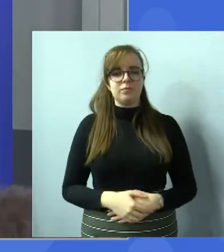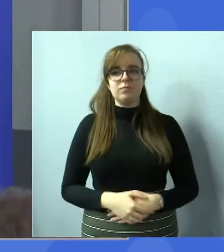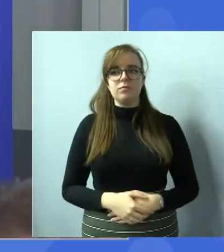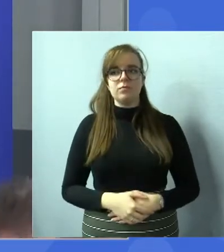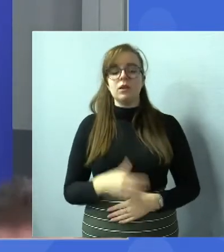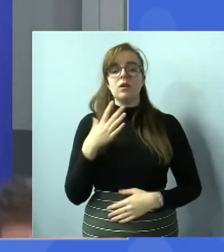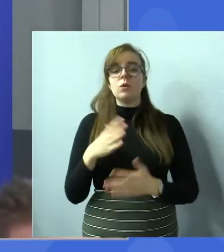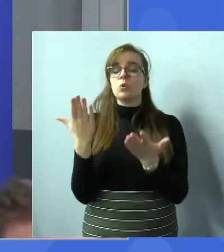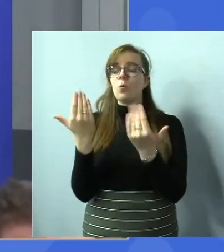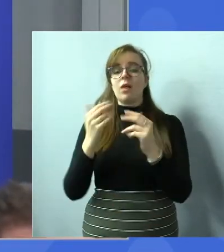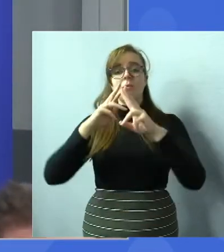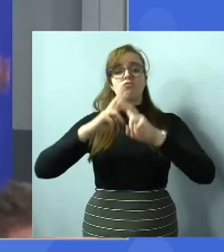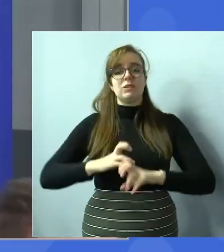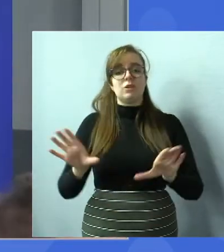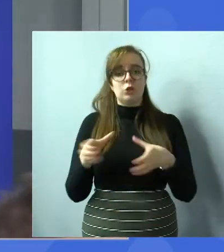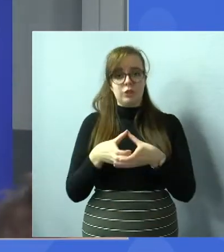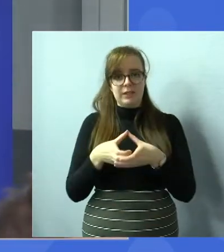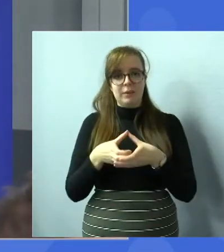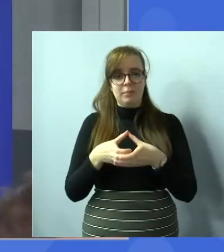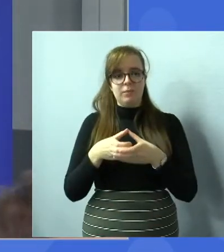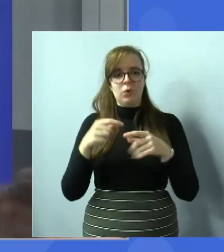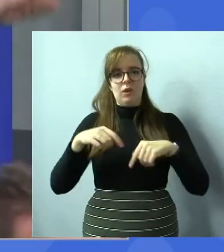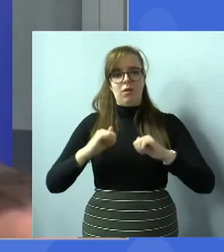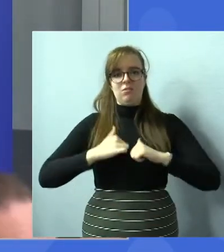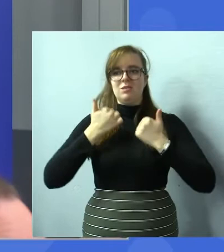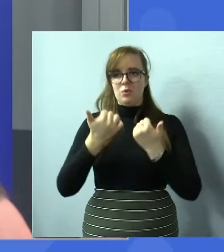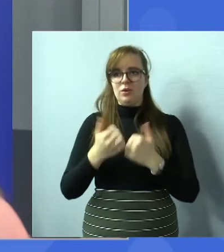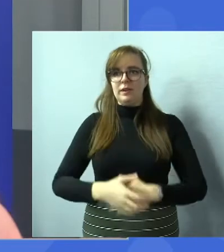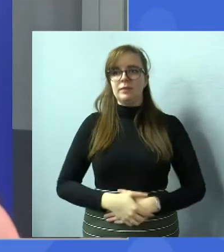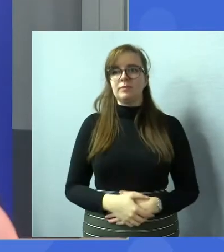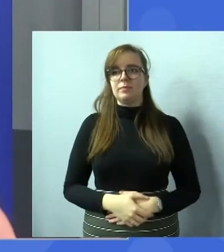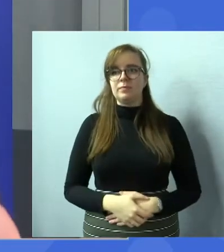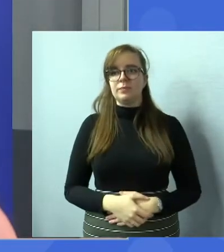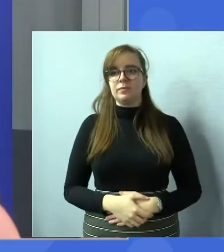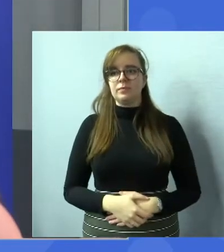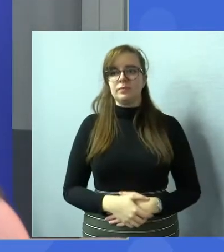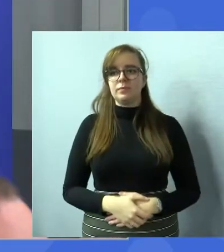team who are with us this morning over in the far corner there and also the